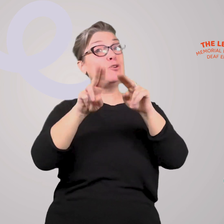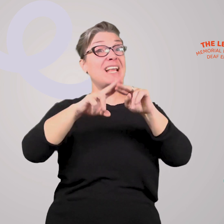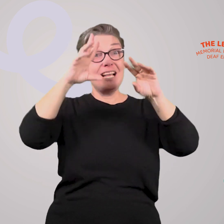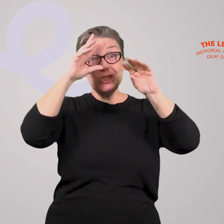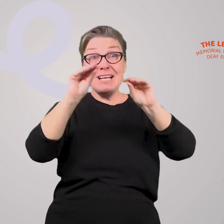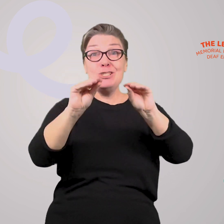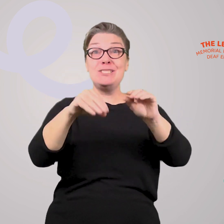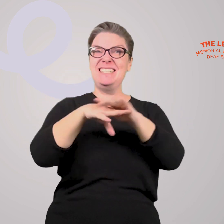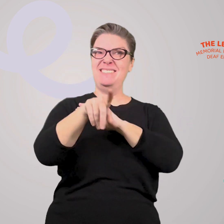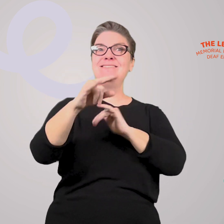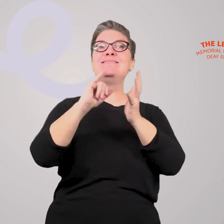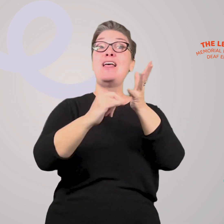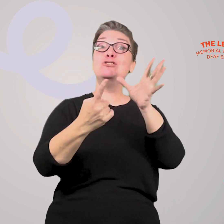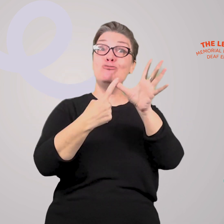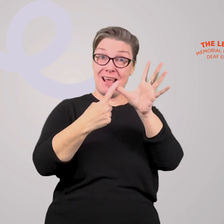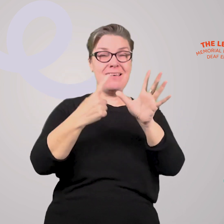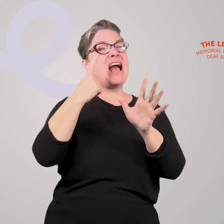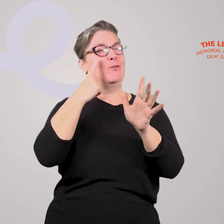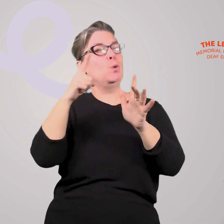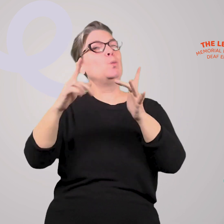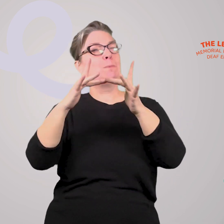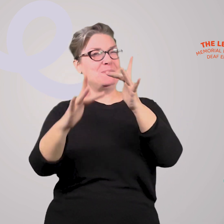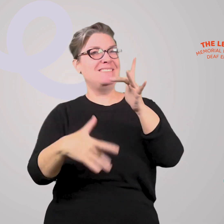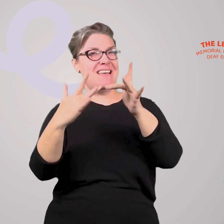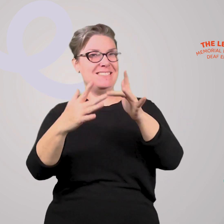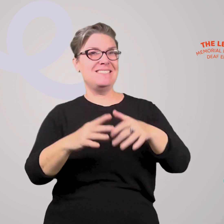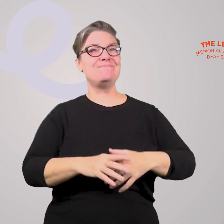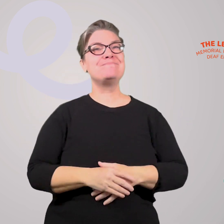of Education in South Australia, you can visit their website.